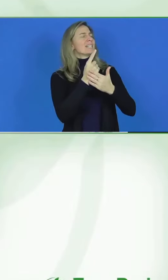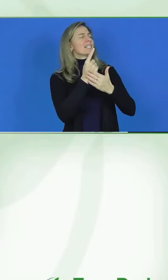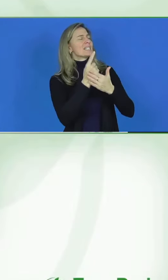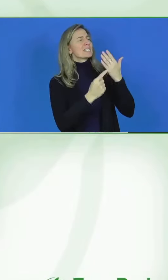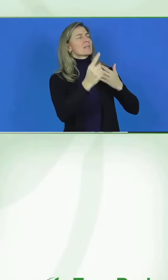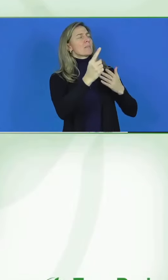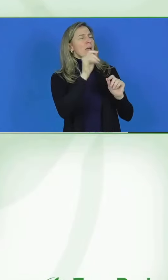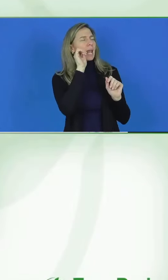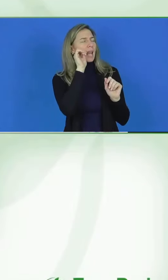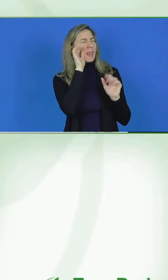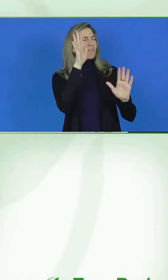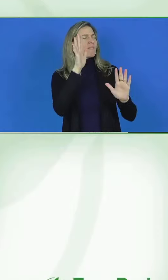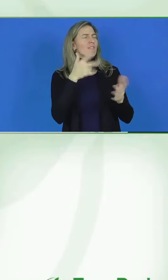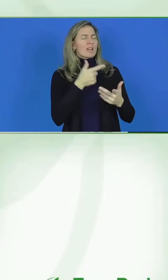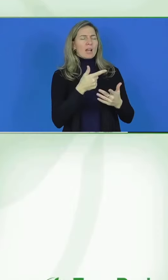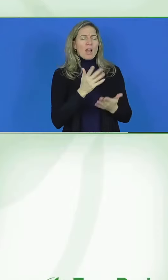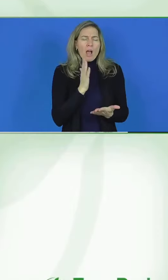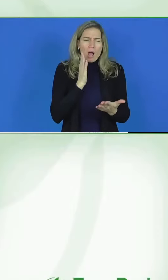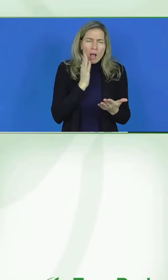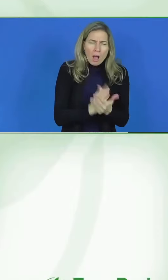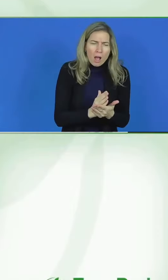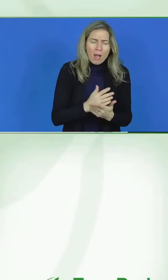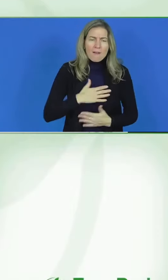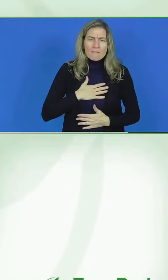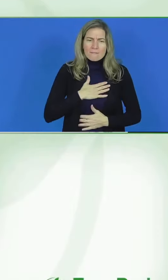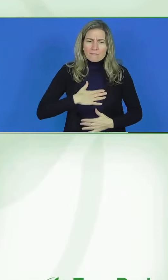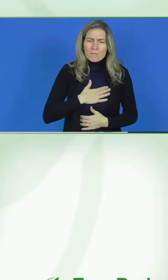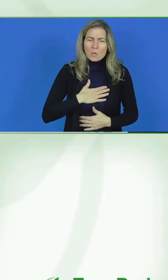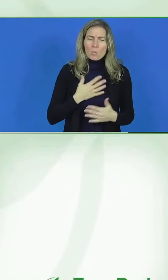persons with intellectual disabilities.